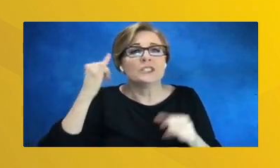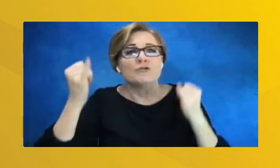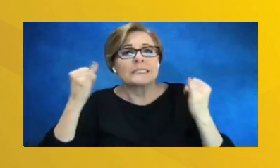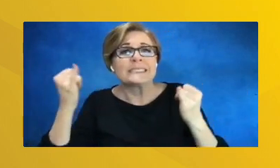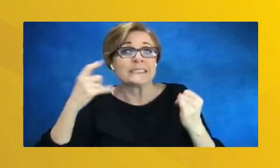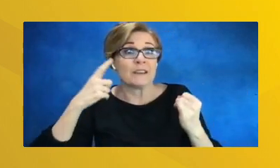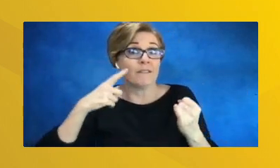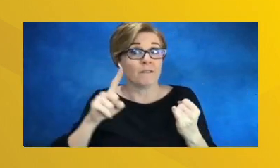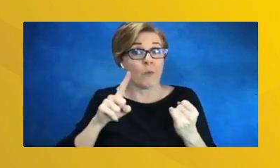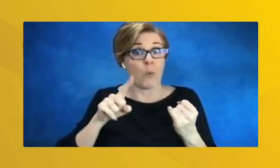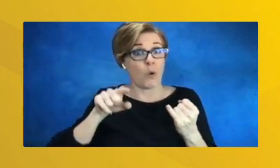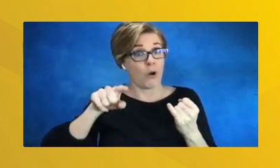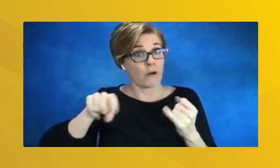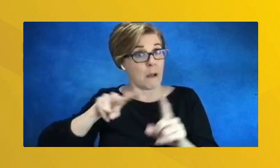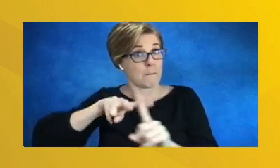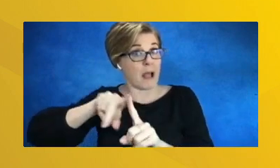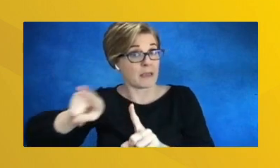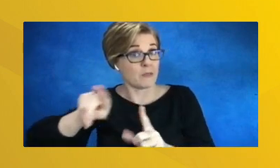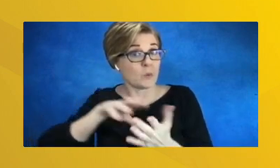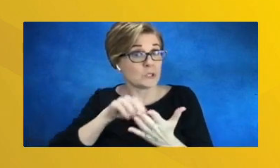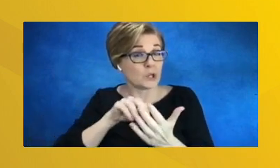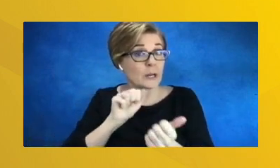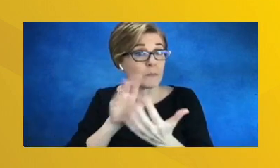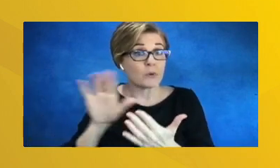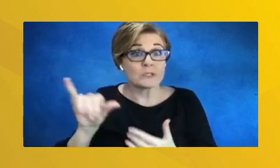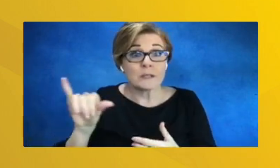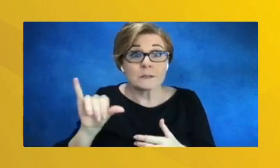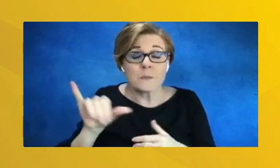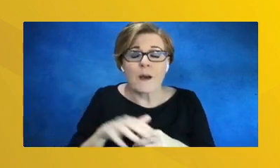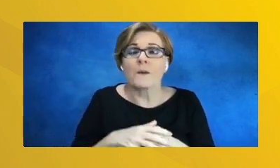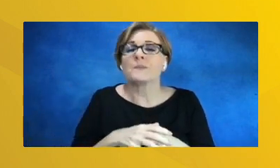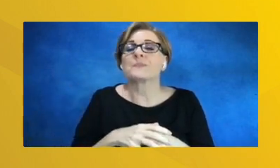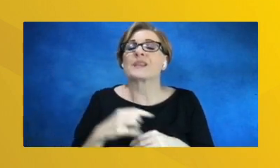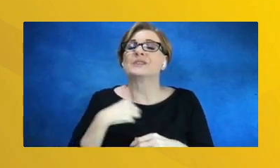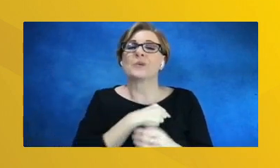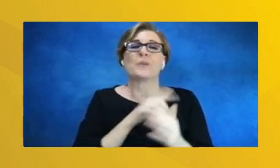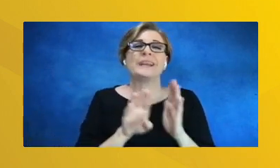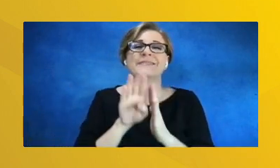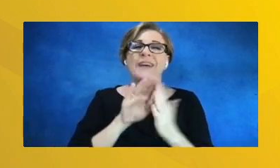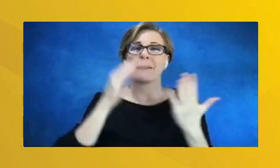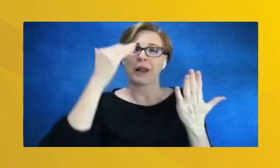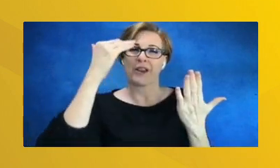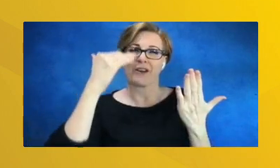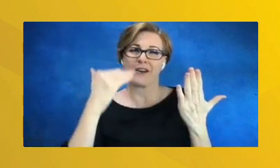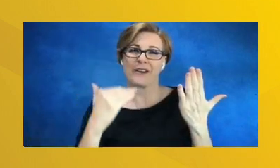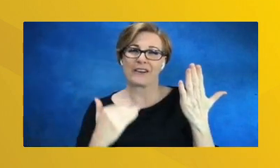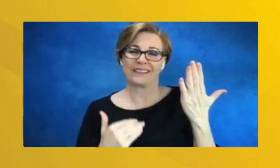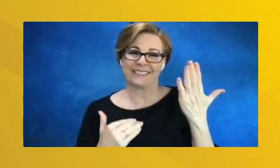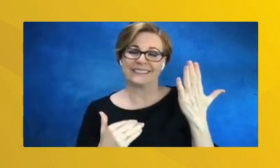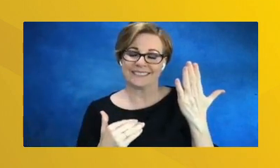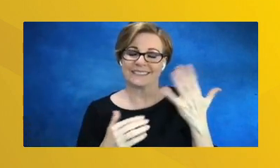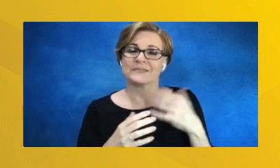And so we came up with a long list, and some of them, you'll actually probably already